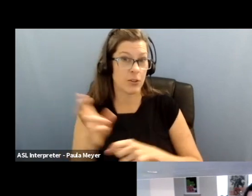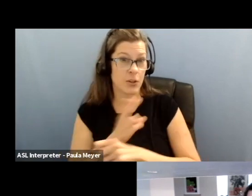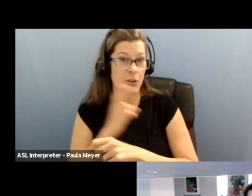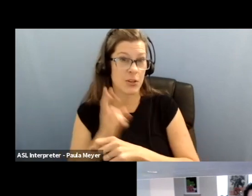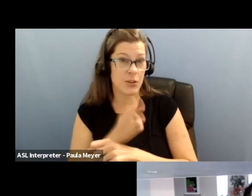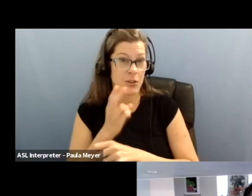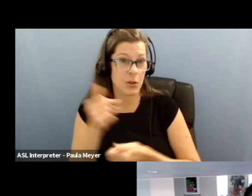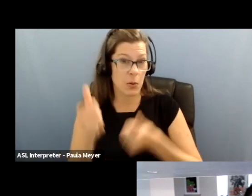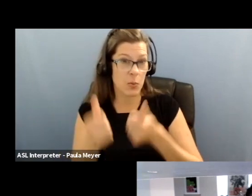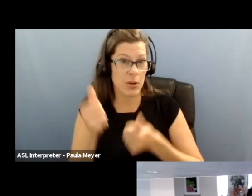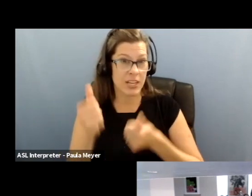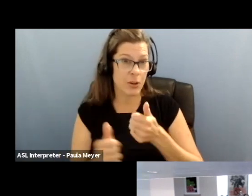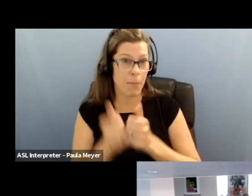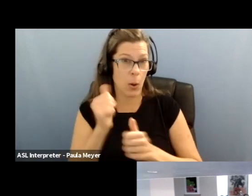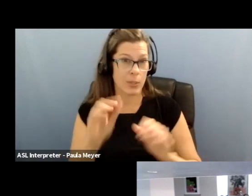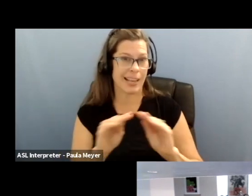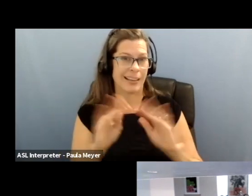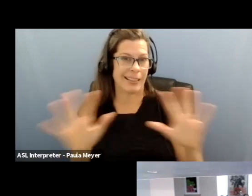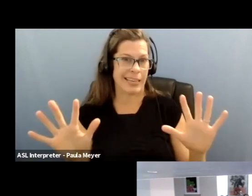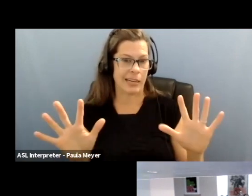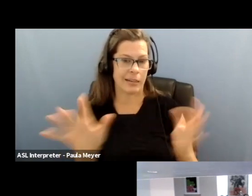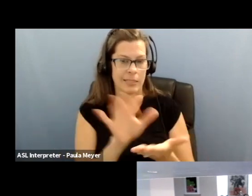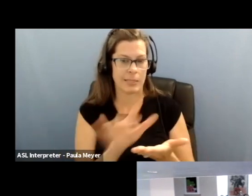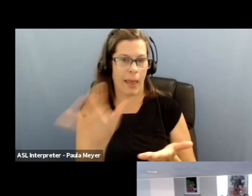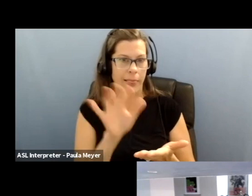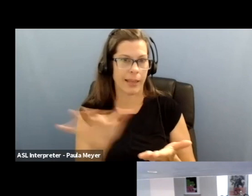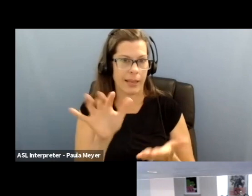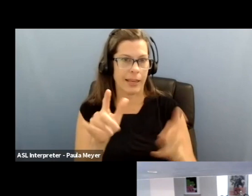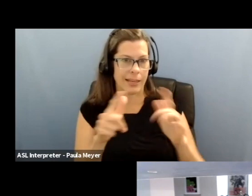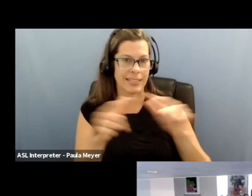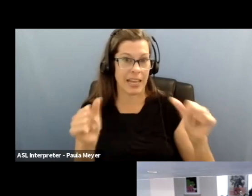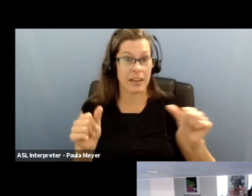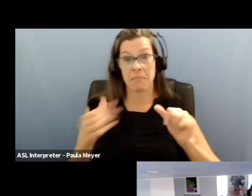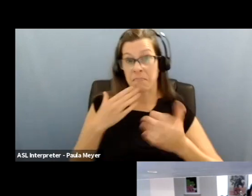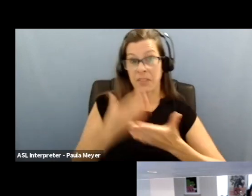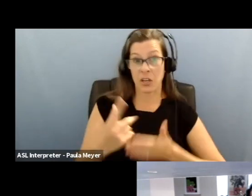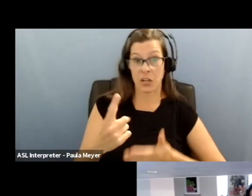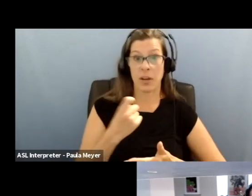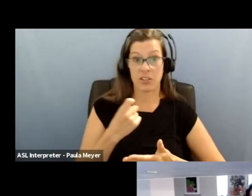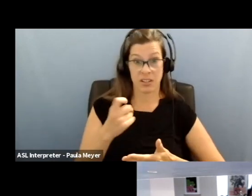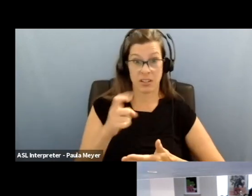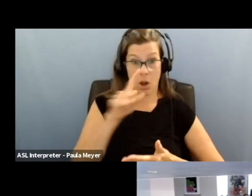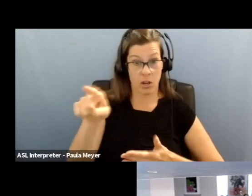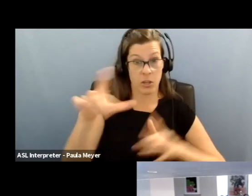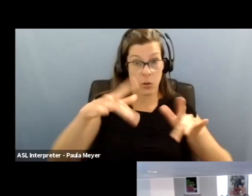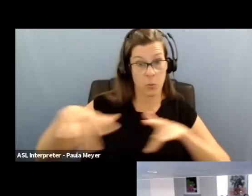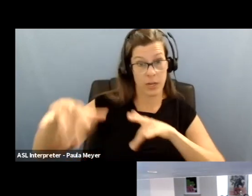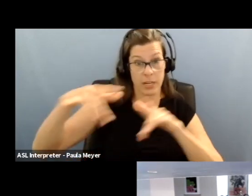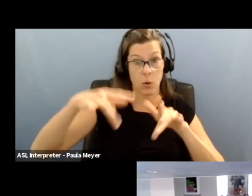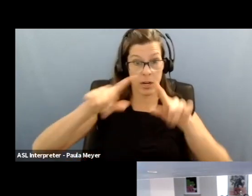That's a good question. I guess it depends on whether you're recording the screen or recording just a video itself.